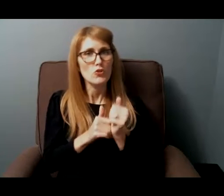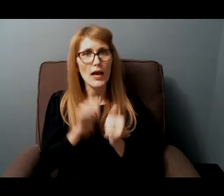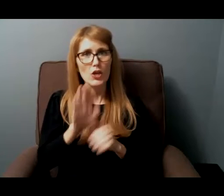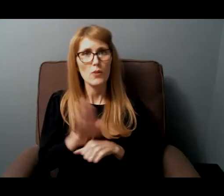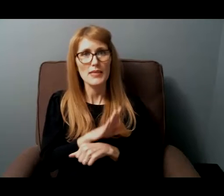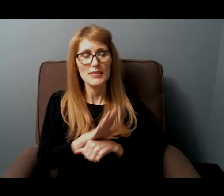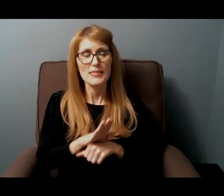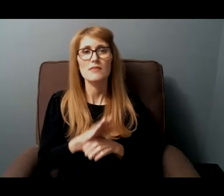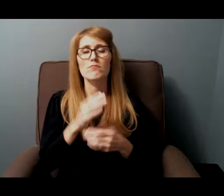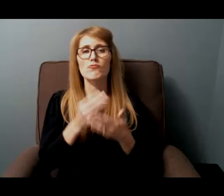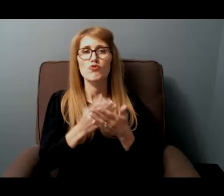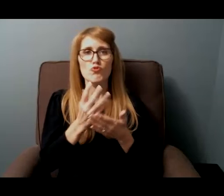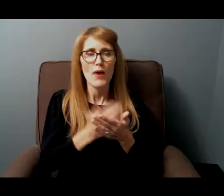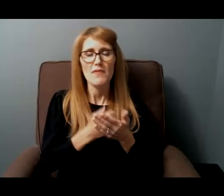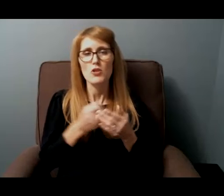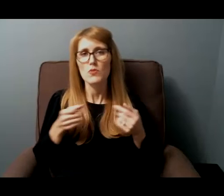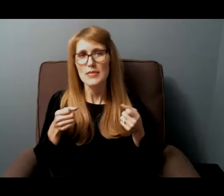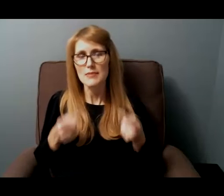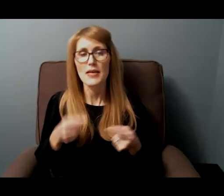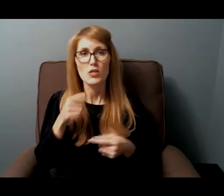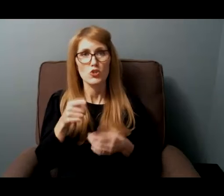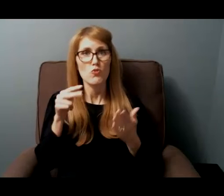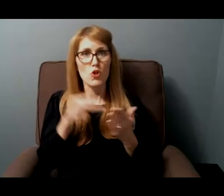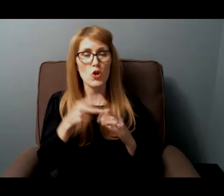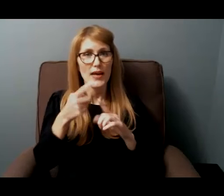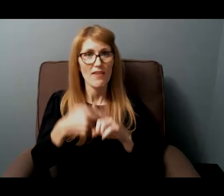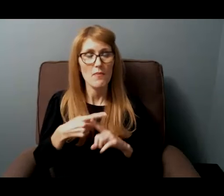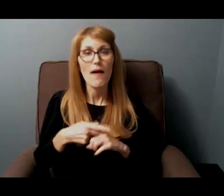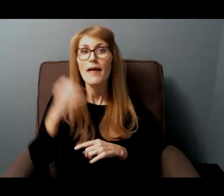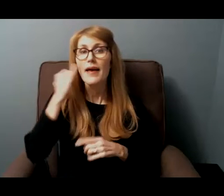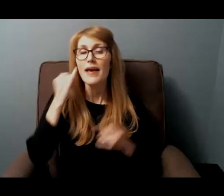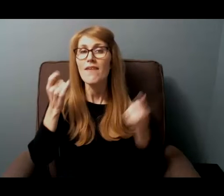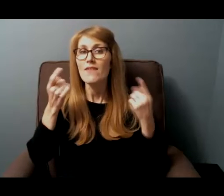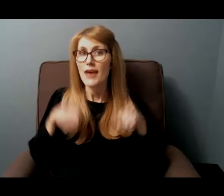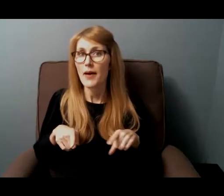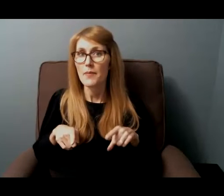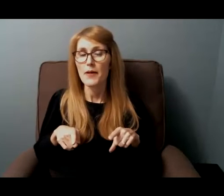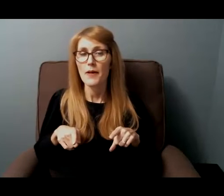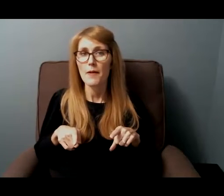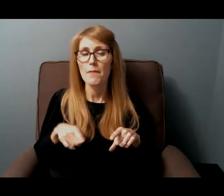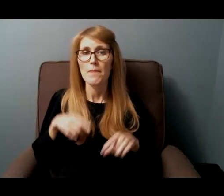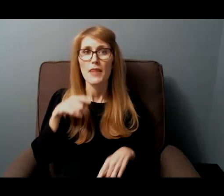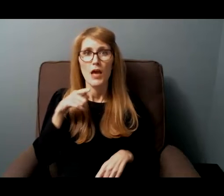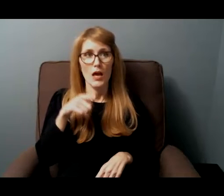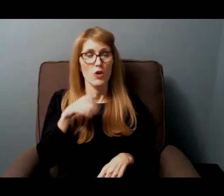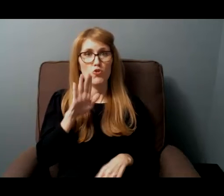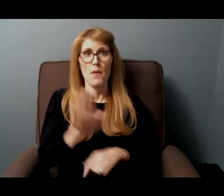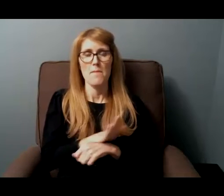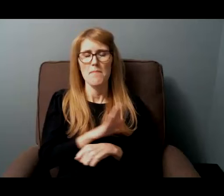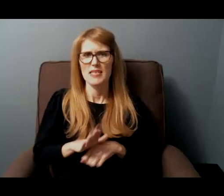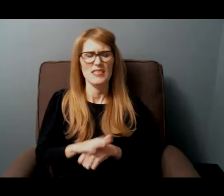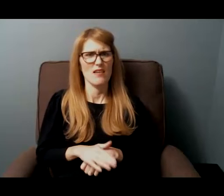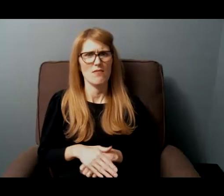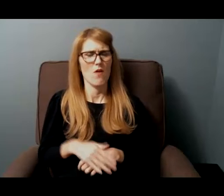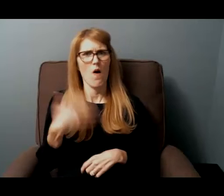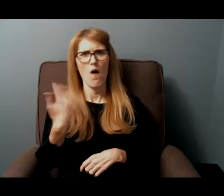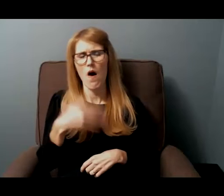you are looking at it every month, if you find that business is booming and you are suddenly,